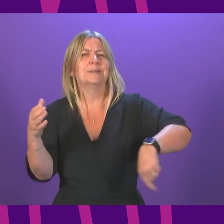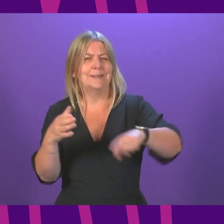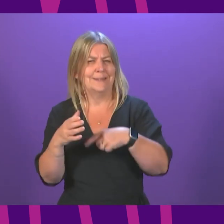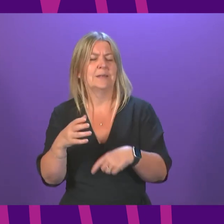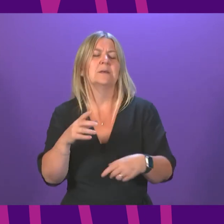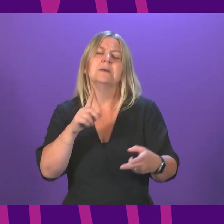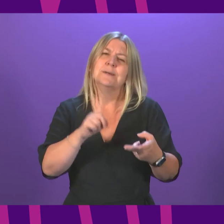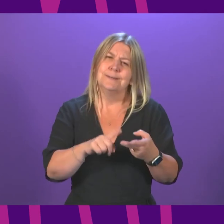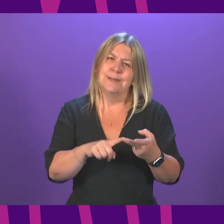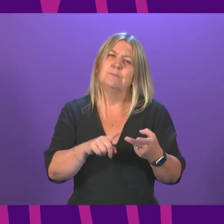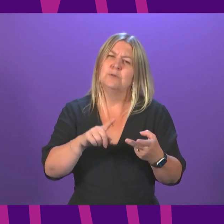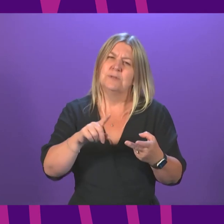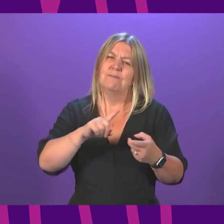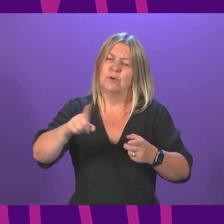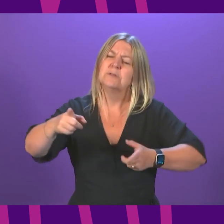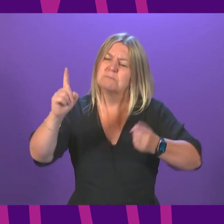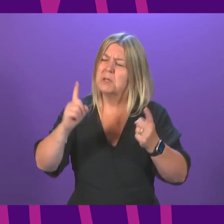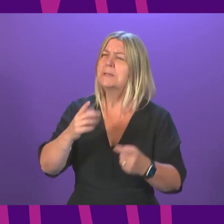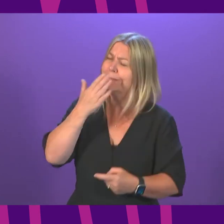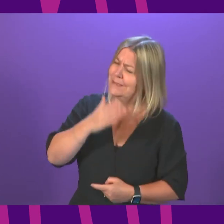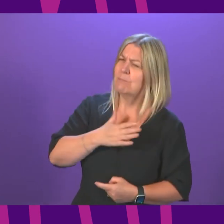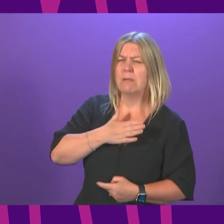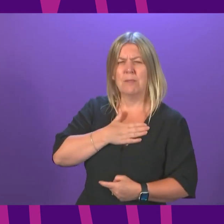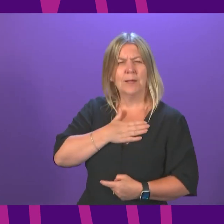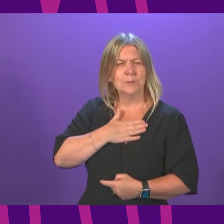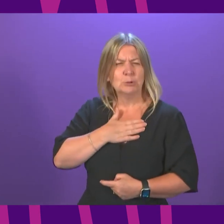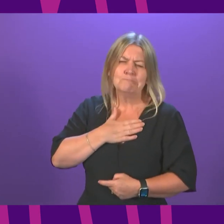That threat, however, might never expire; the threat that the variants might evade the